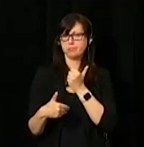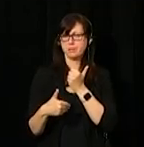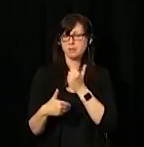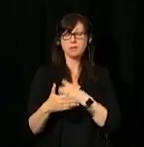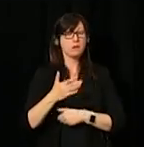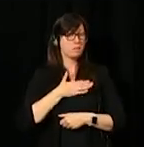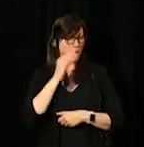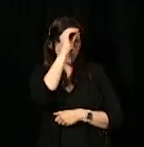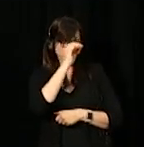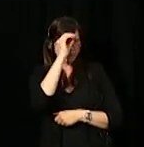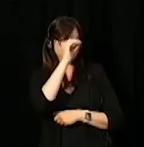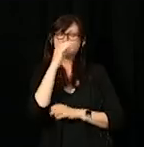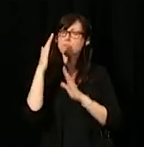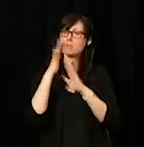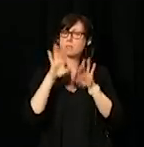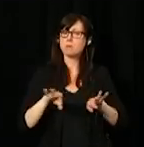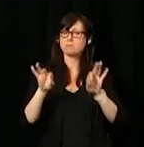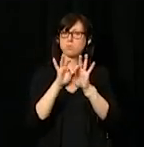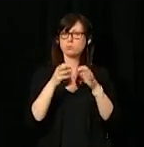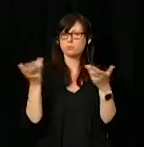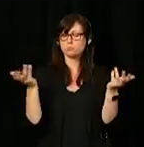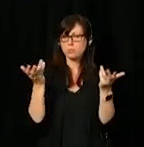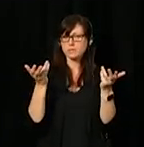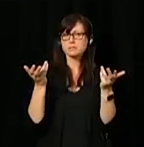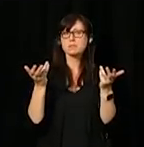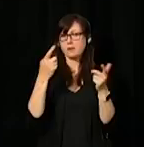In my opinion, the most important aspects of the strategy